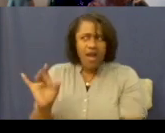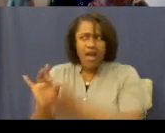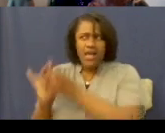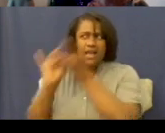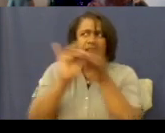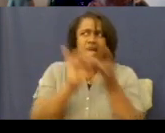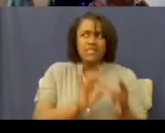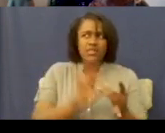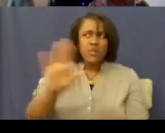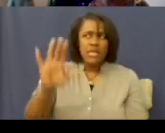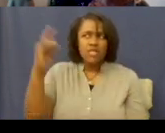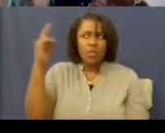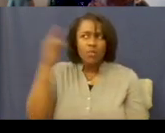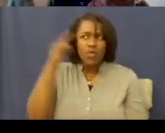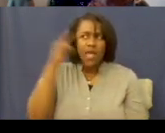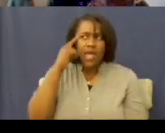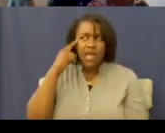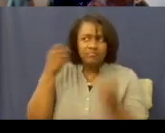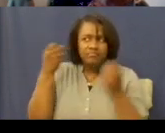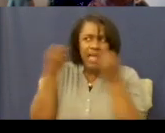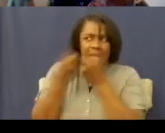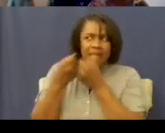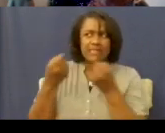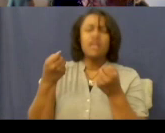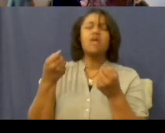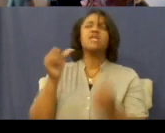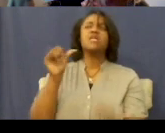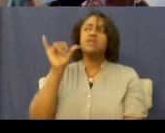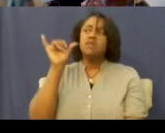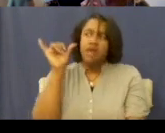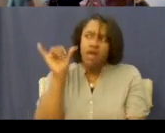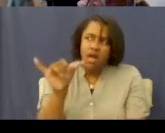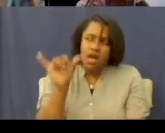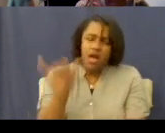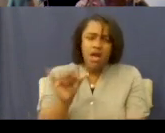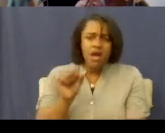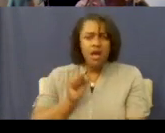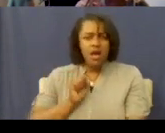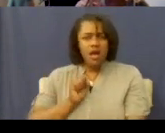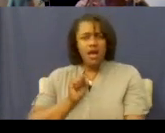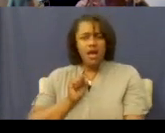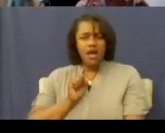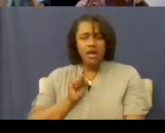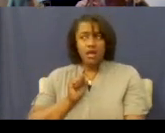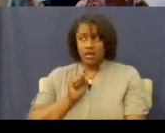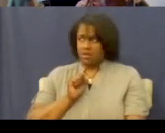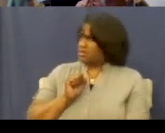that got hurt in the accident at work. Queenie: Do we still have to wait for an accident